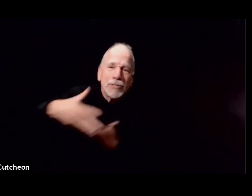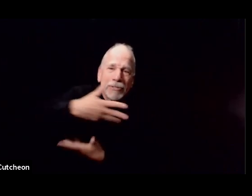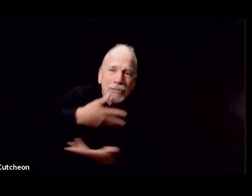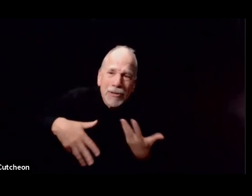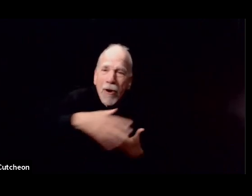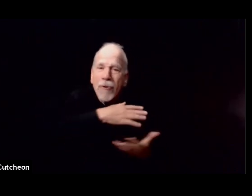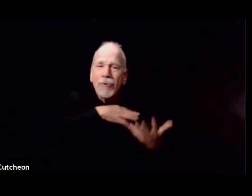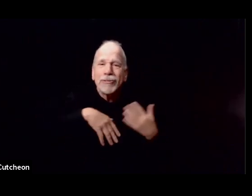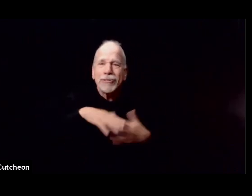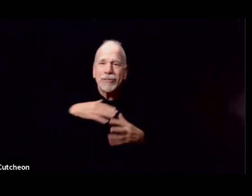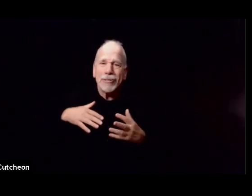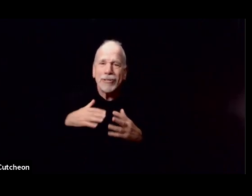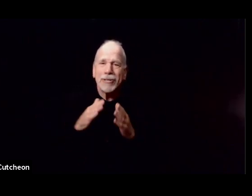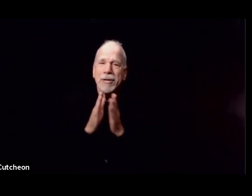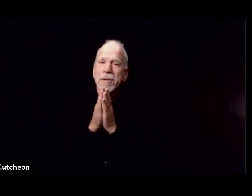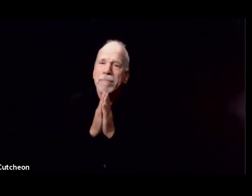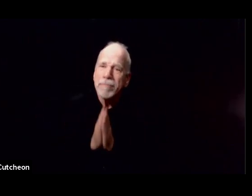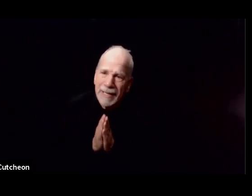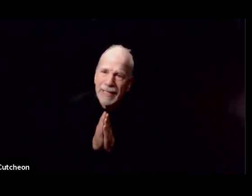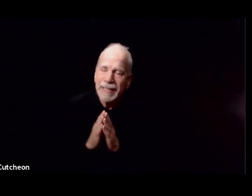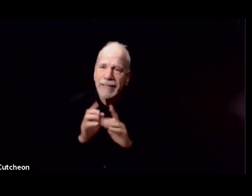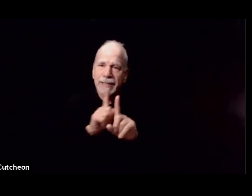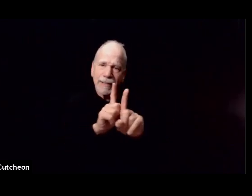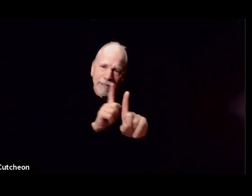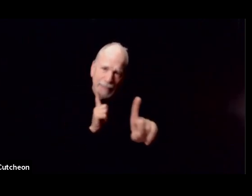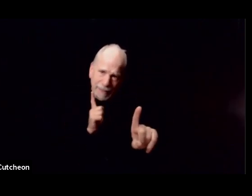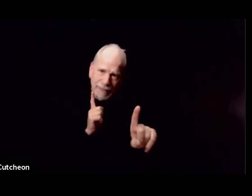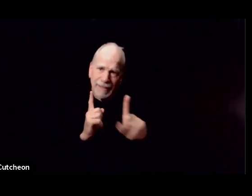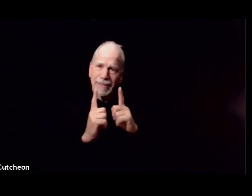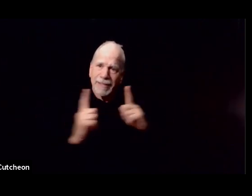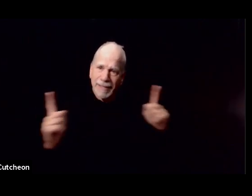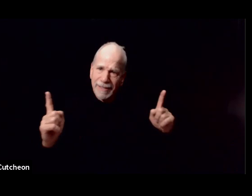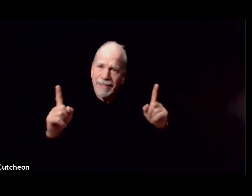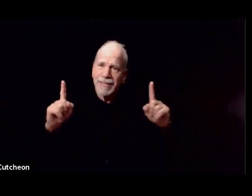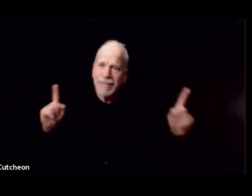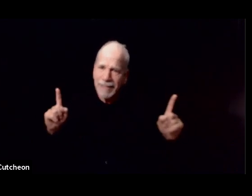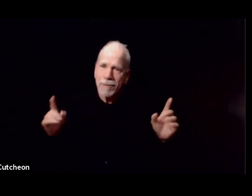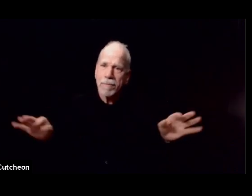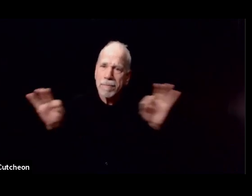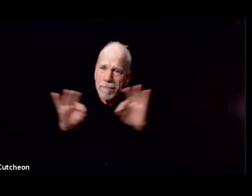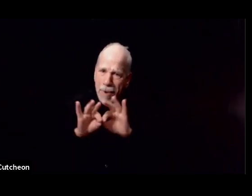a very busy trauma center and we're very grateful that right now COVID is at least on a bit